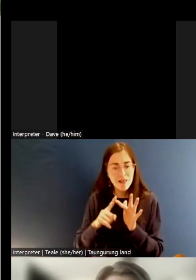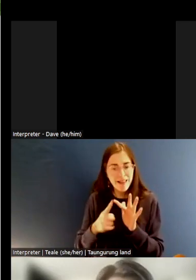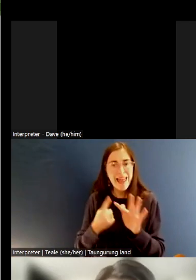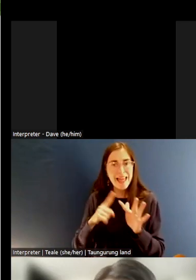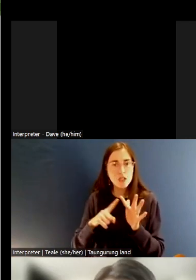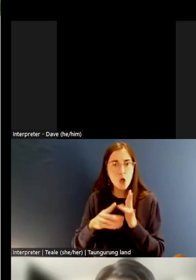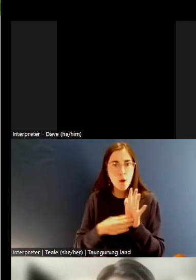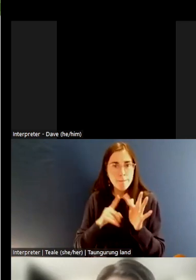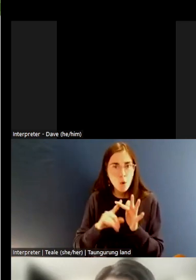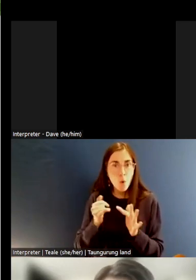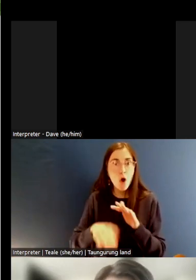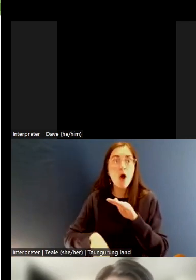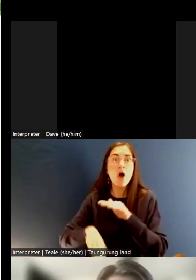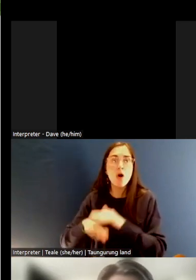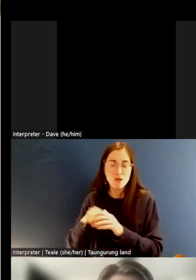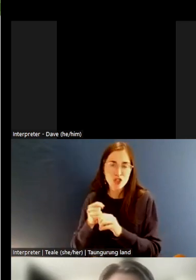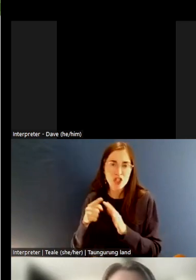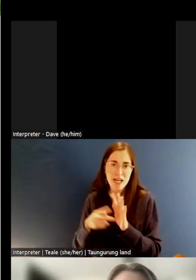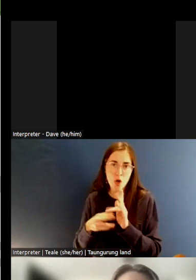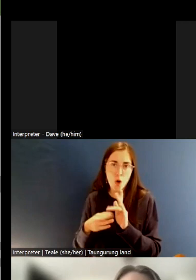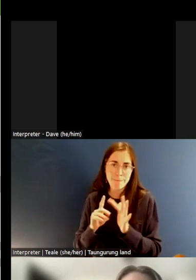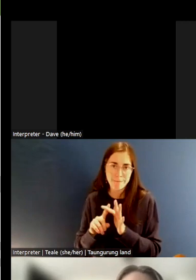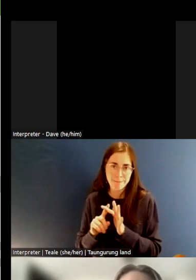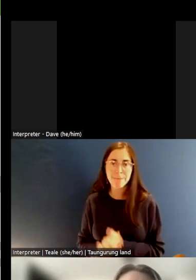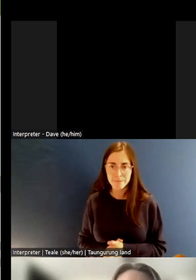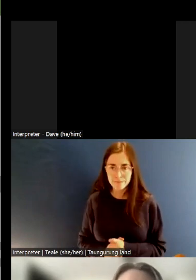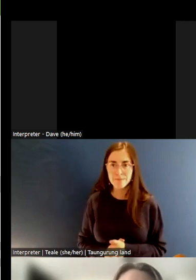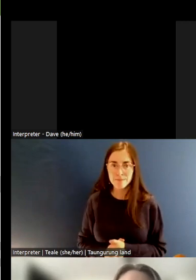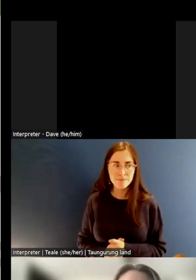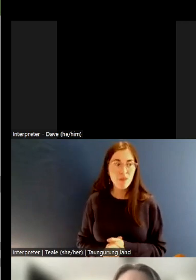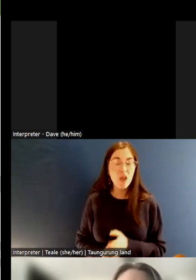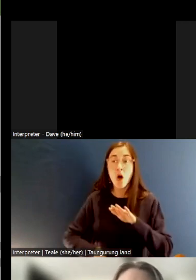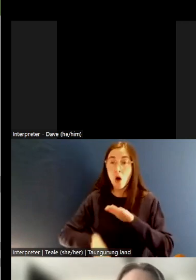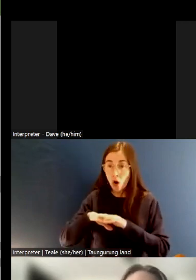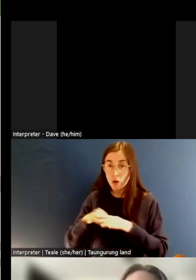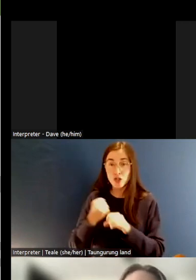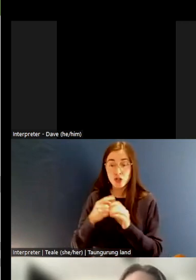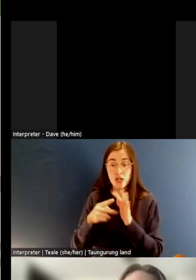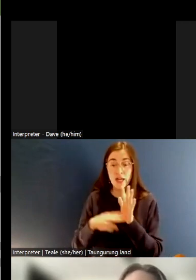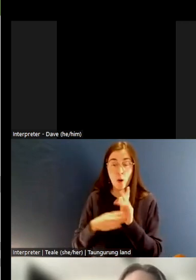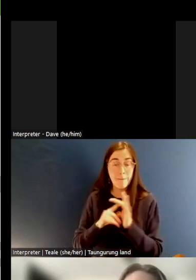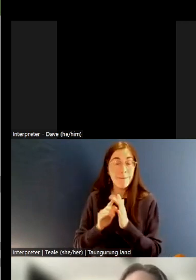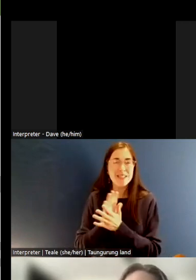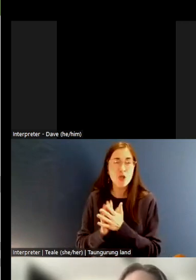So I think I've got that on the next slide. Yeah, so the whole genome is all of the genetic material.